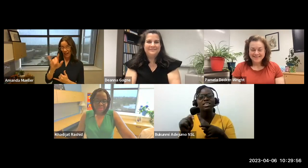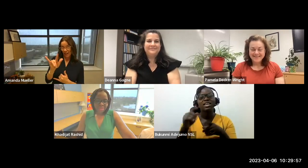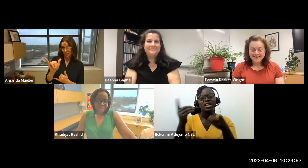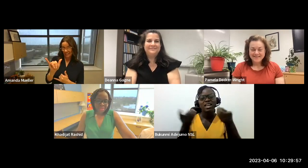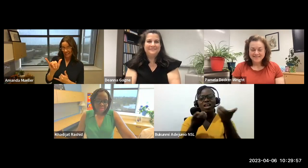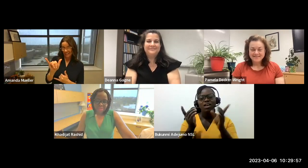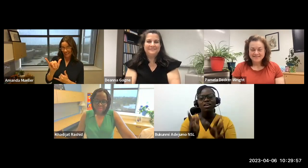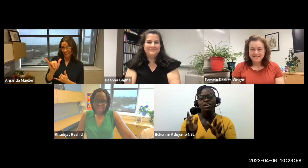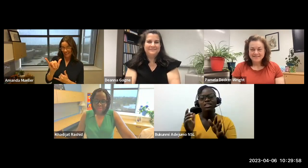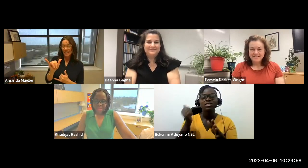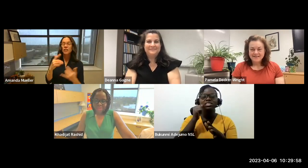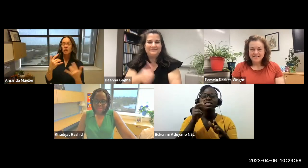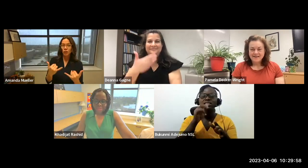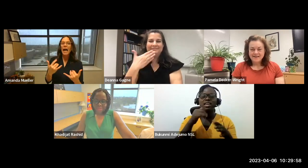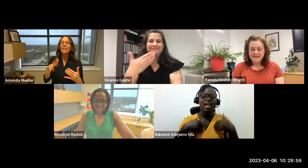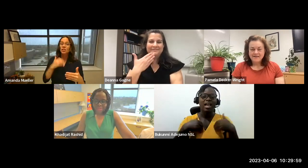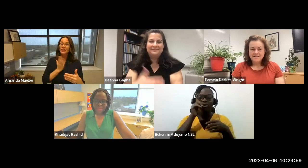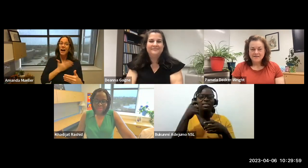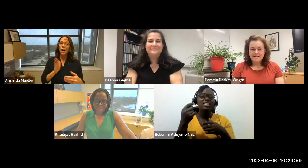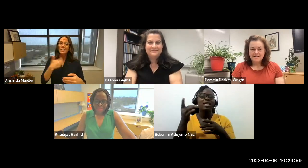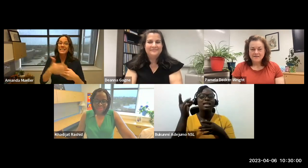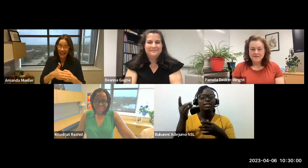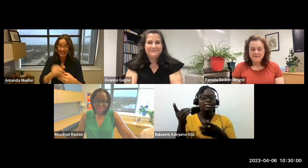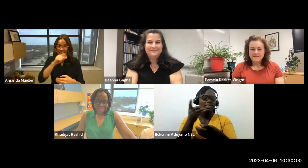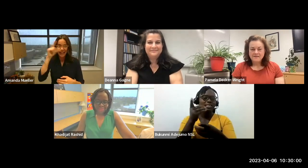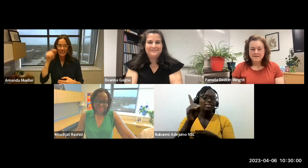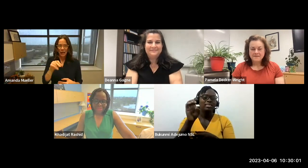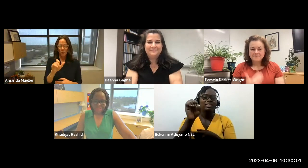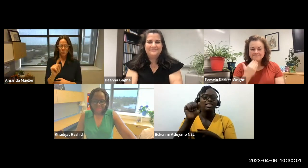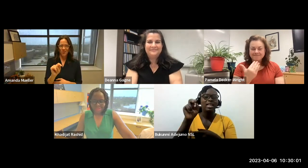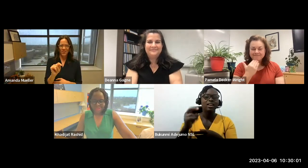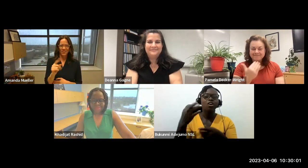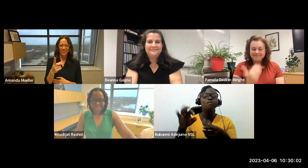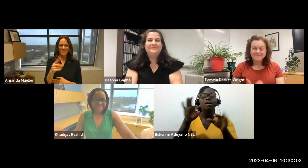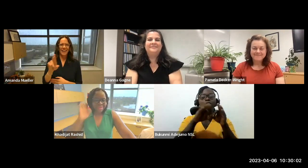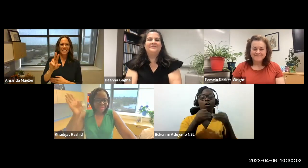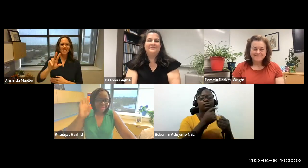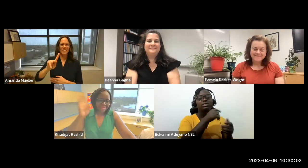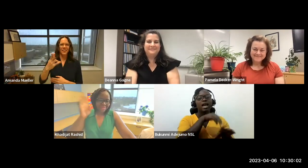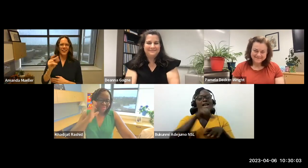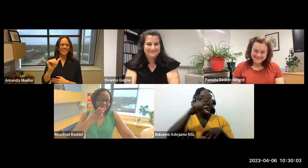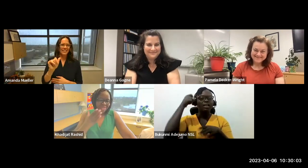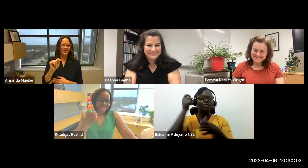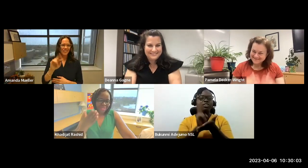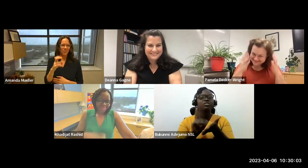She's been the Dean of the Faculty at Gallant at University, and she's now gall it's next Provost.